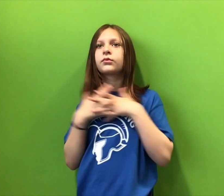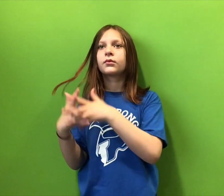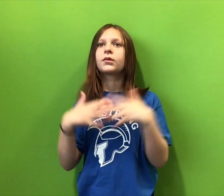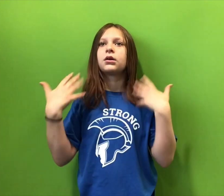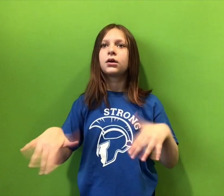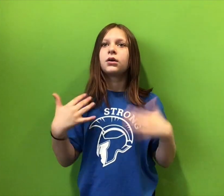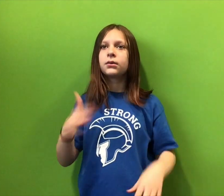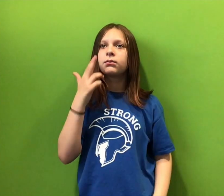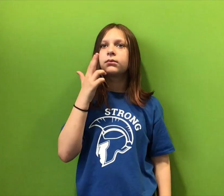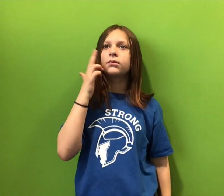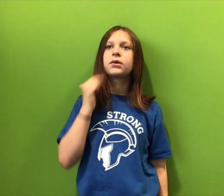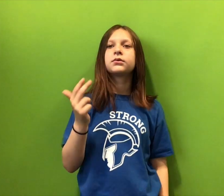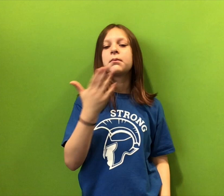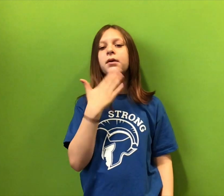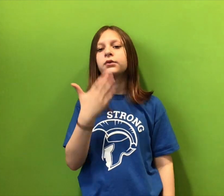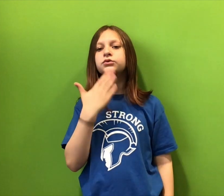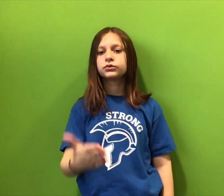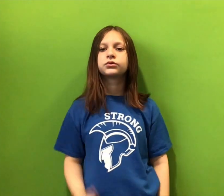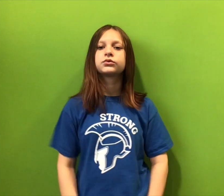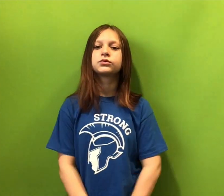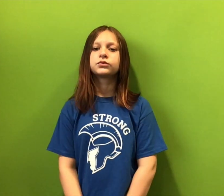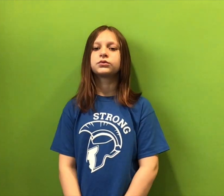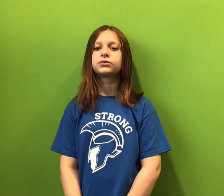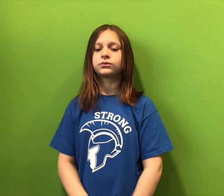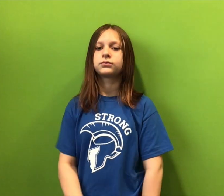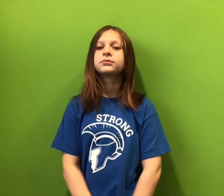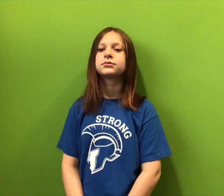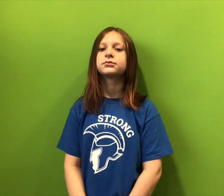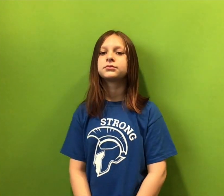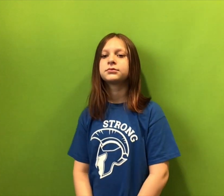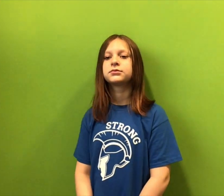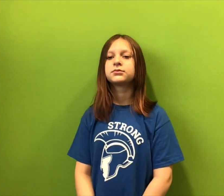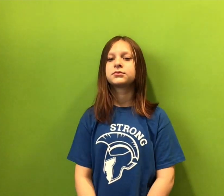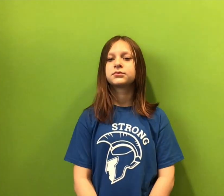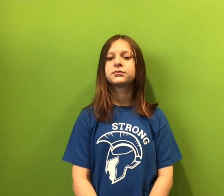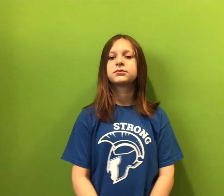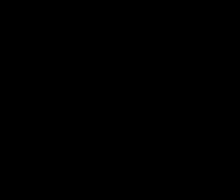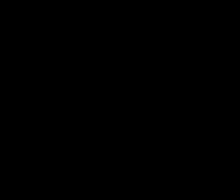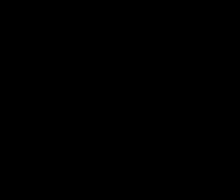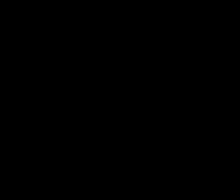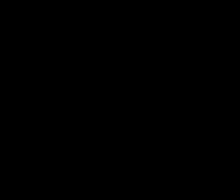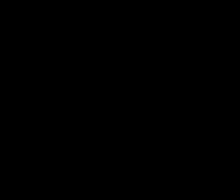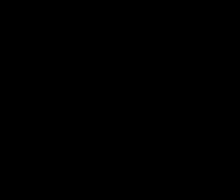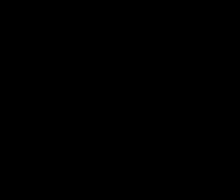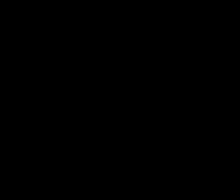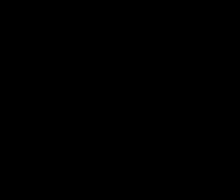and convincing him to agree to three years of teaching. Which turned into him staying in America until he died. Thank you Gallaudet.